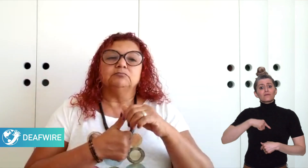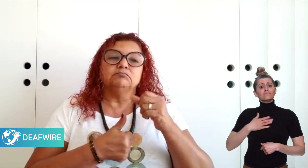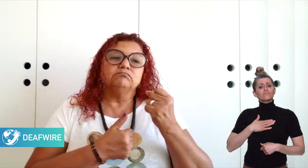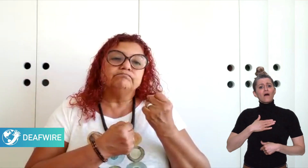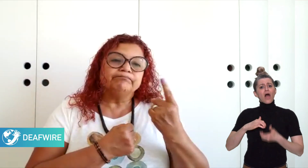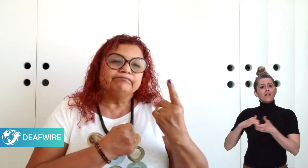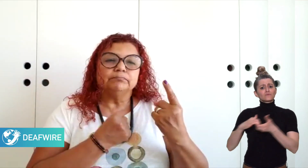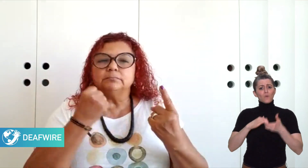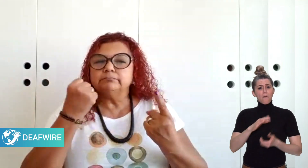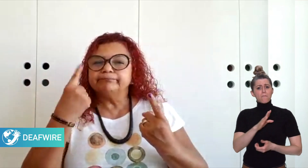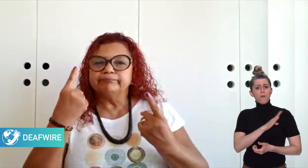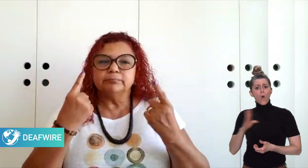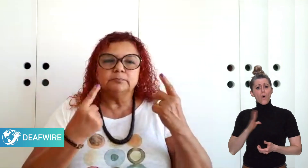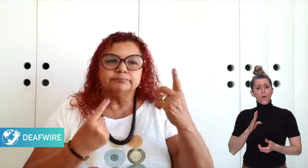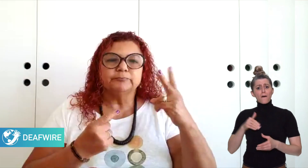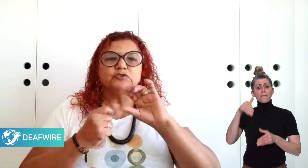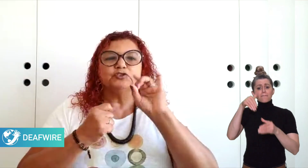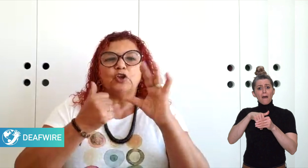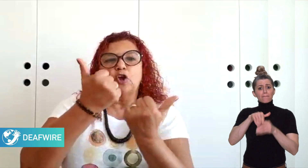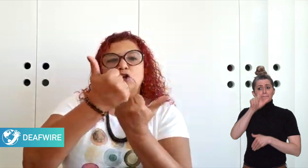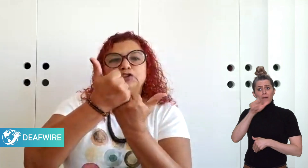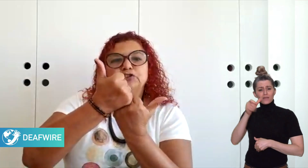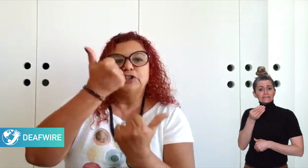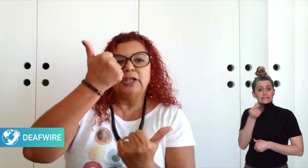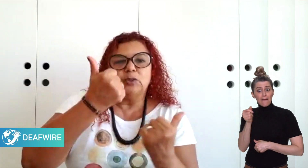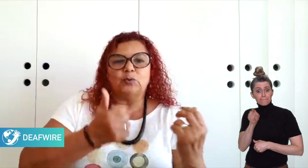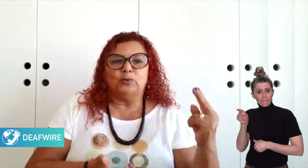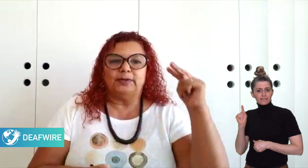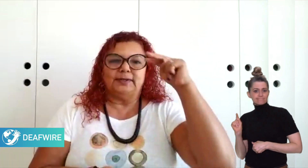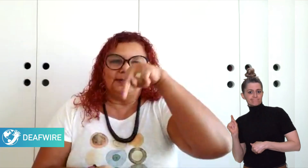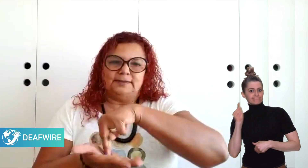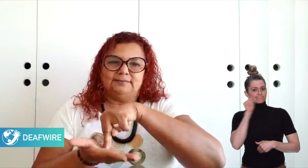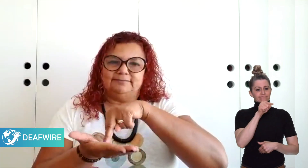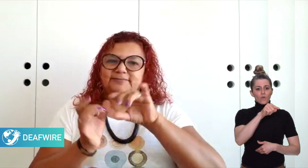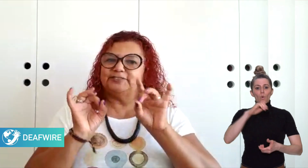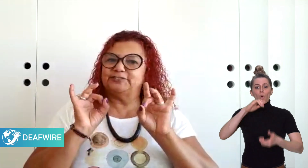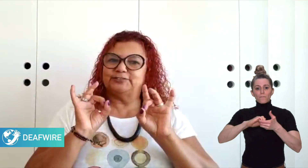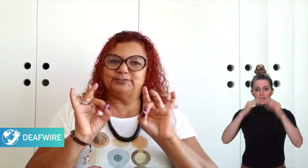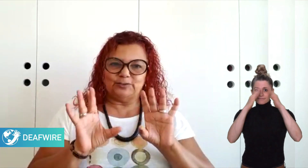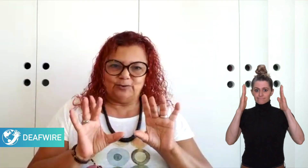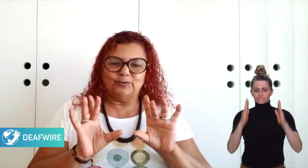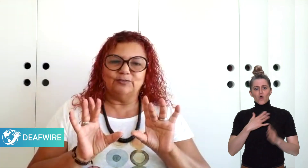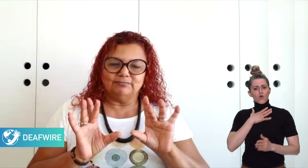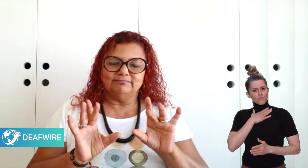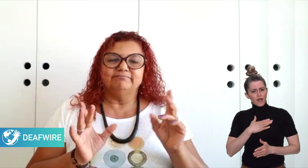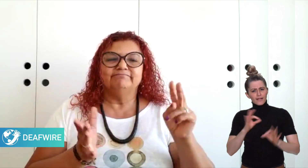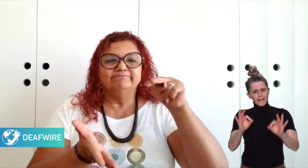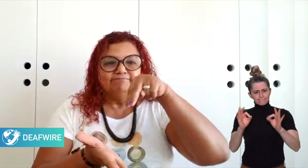Now, it’s been closed for a while. Some of our association’s